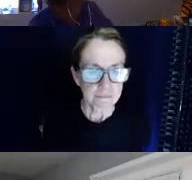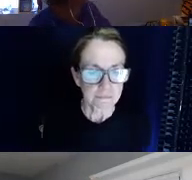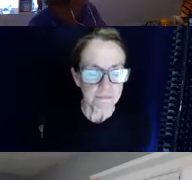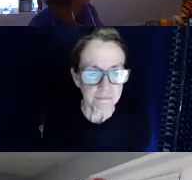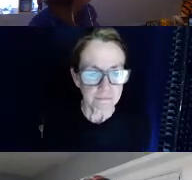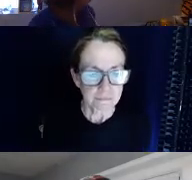IS THAT BETTER?